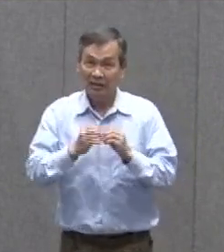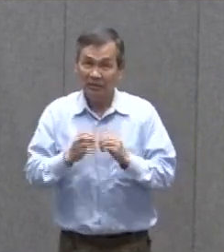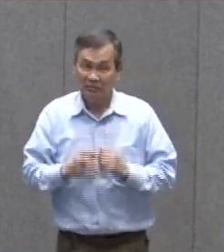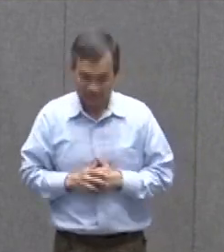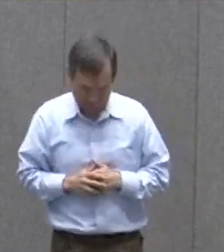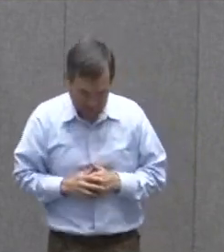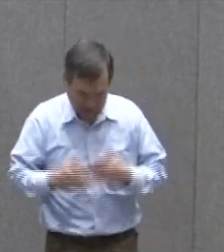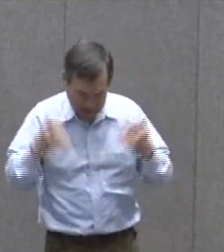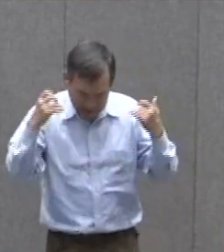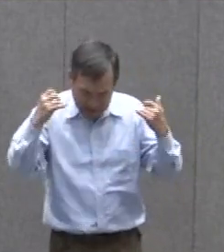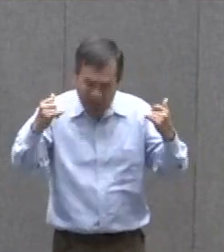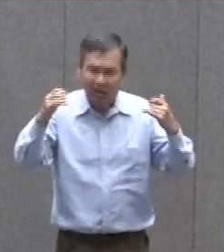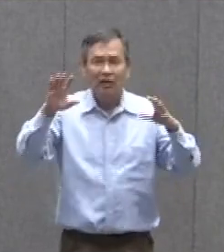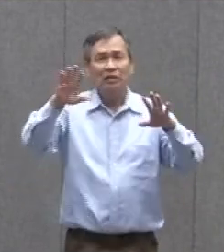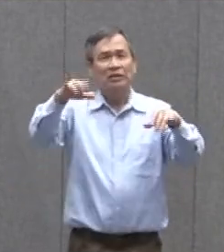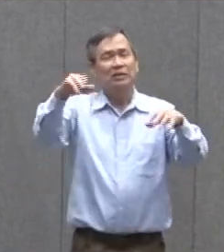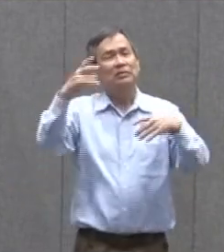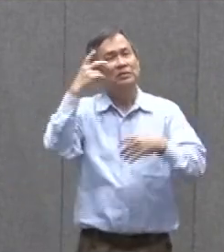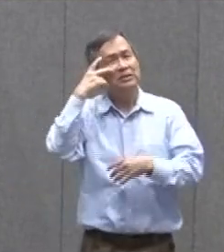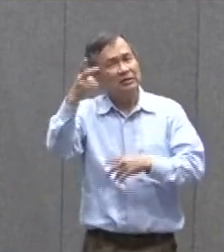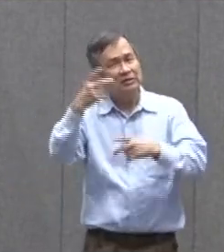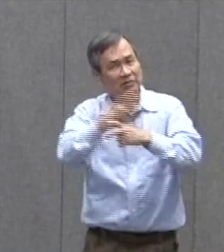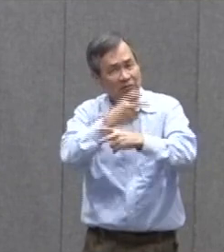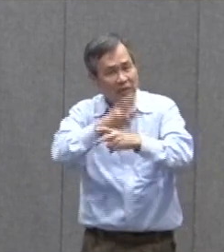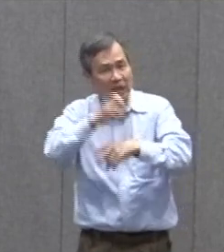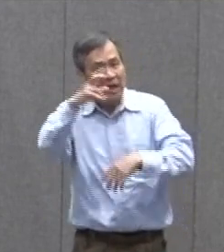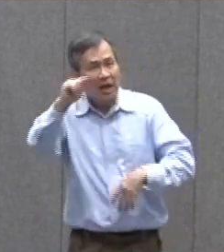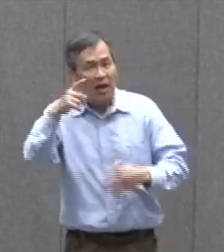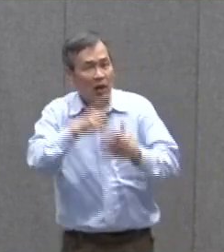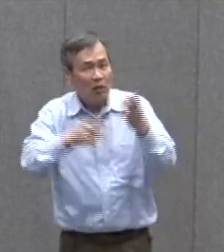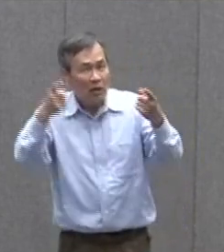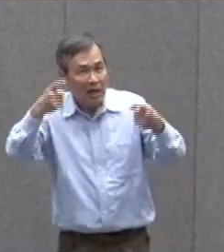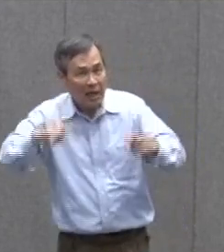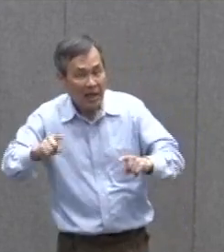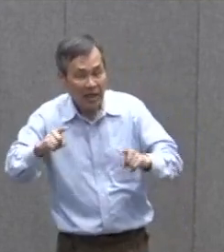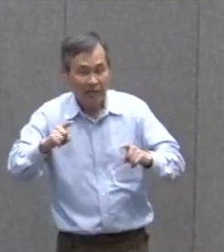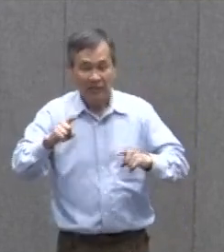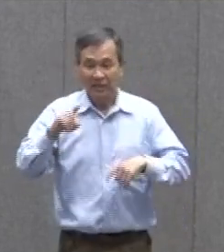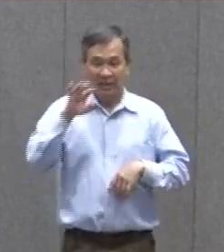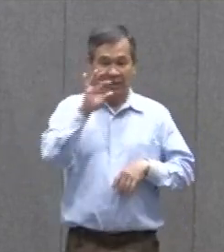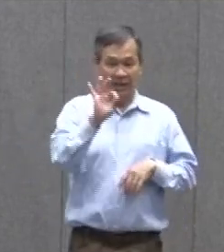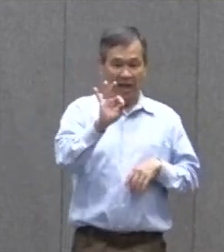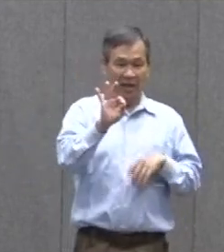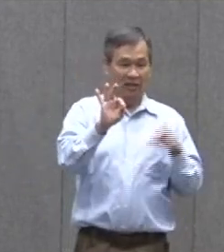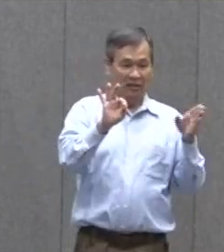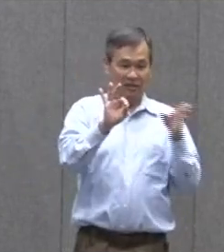Next let's see if we can figure out what comes before and what comes after nine.